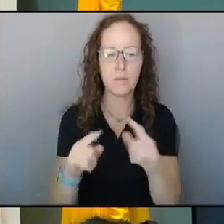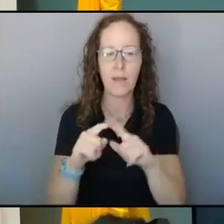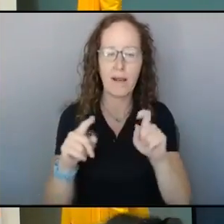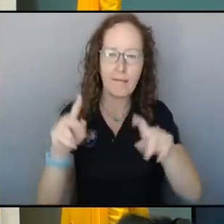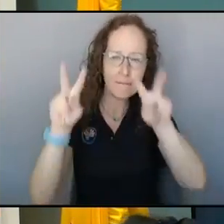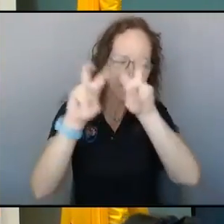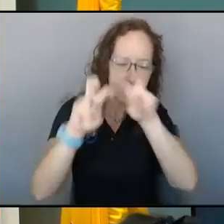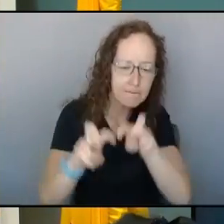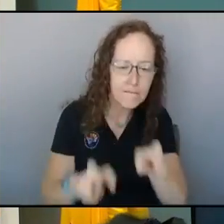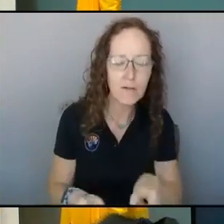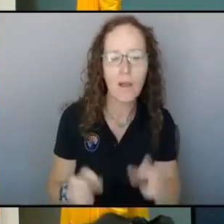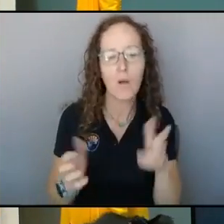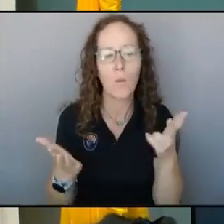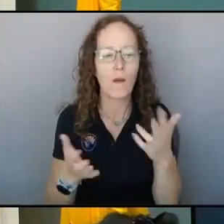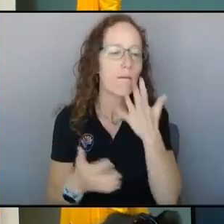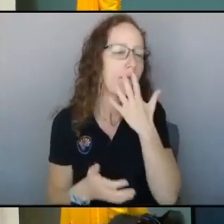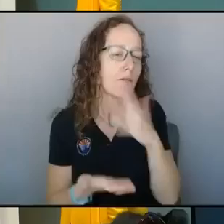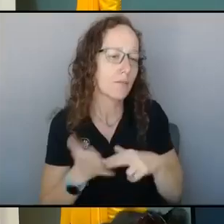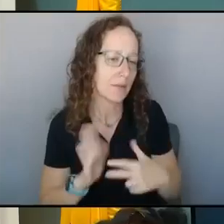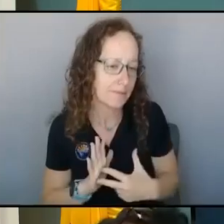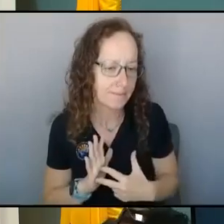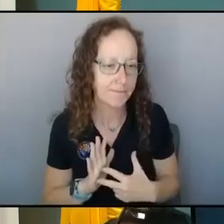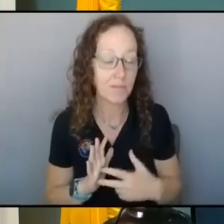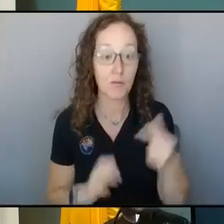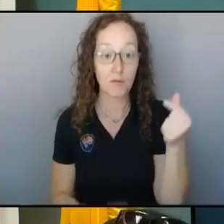the green that we see here shows that we have high level